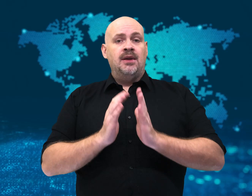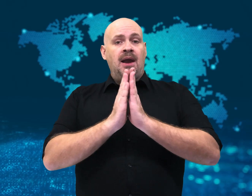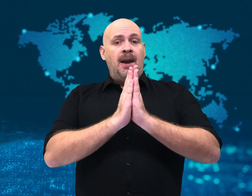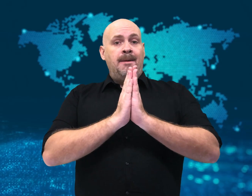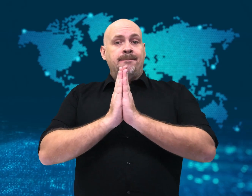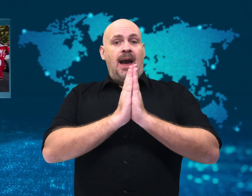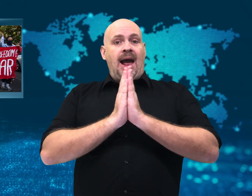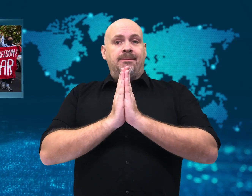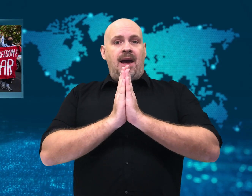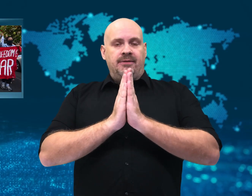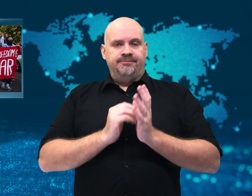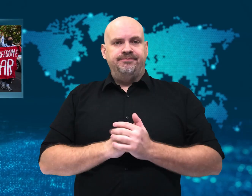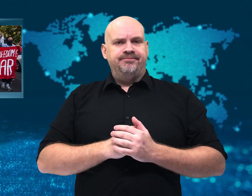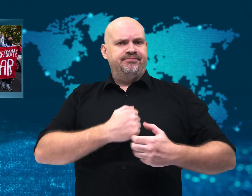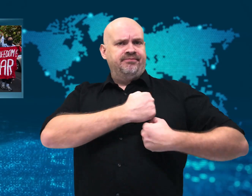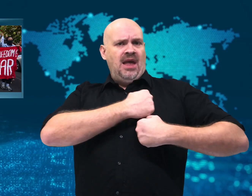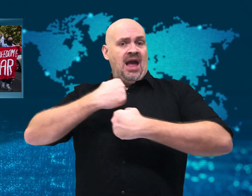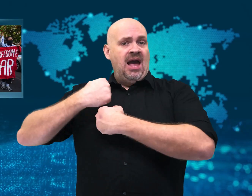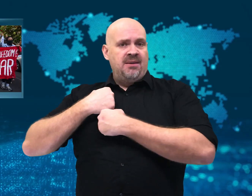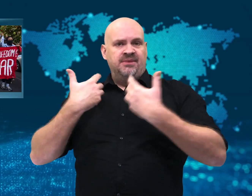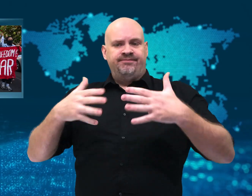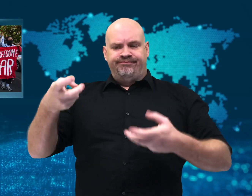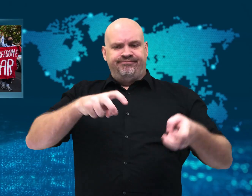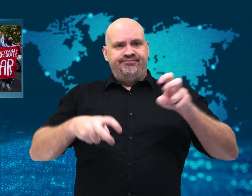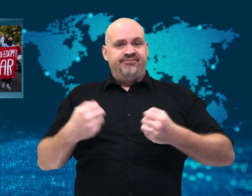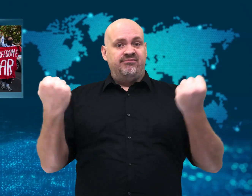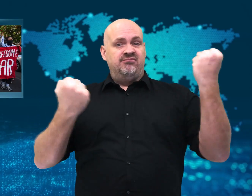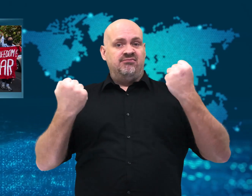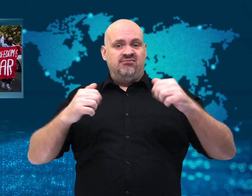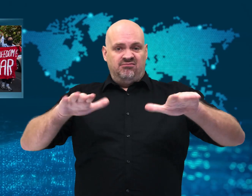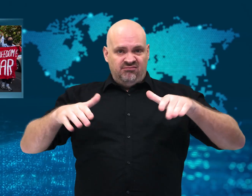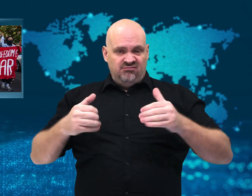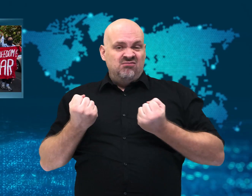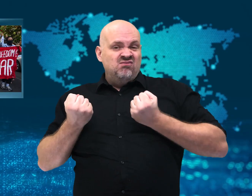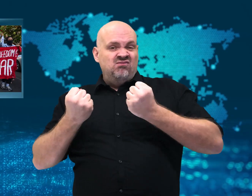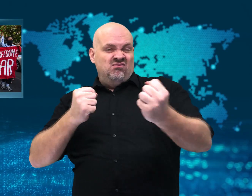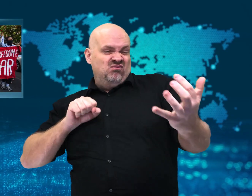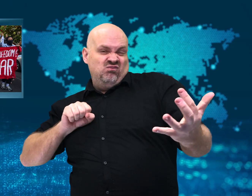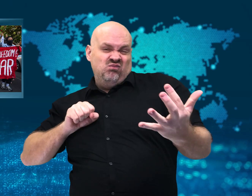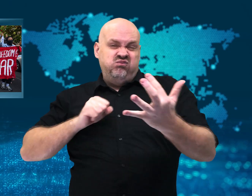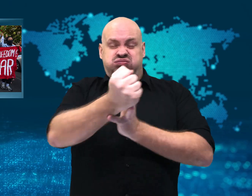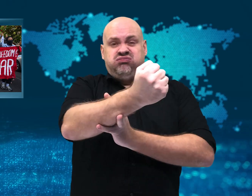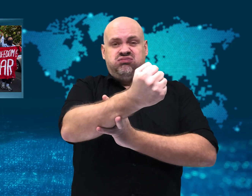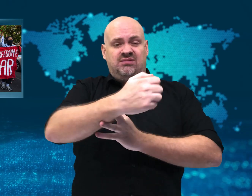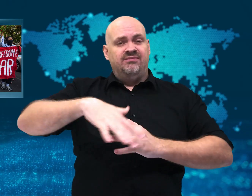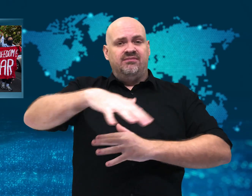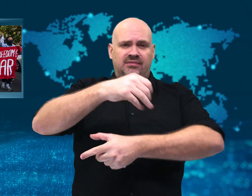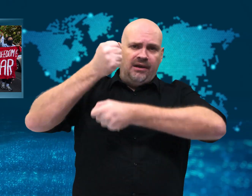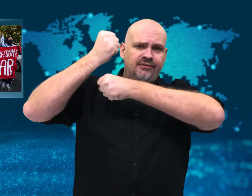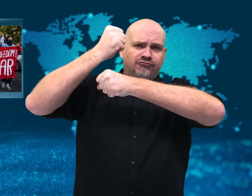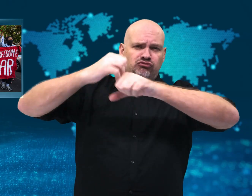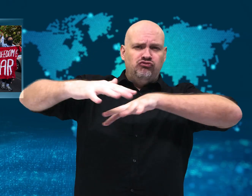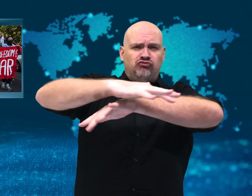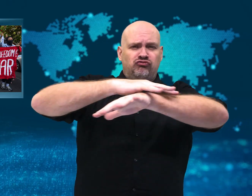[Gavin]: The Myanmar military rammed a car into a group of protesters.